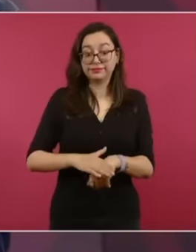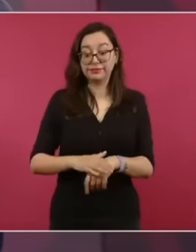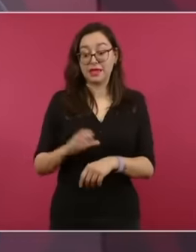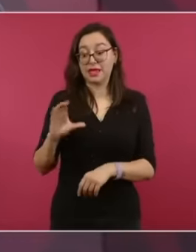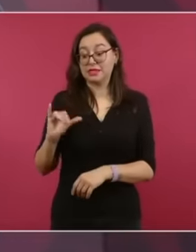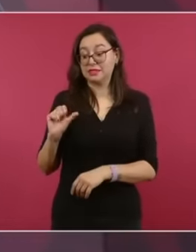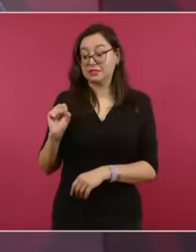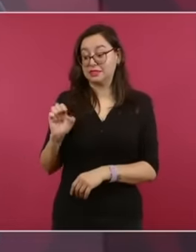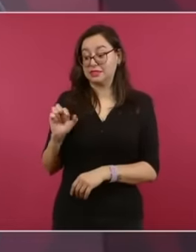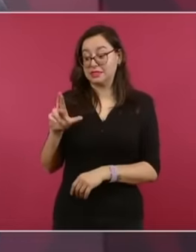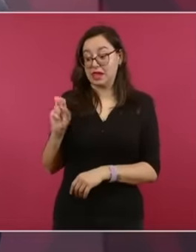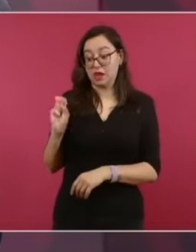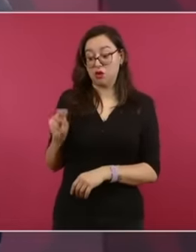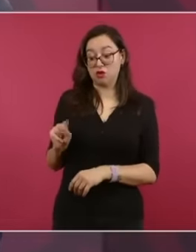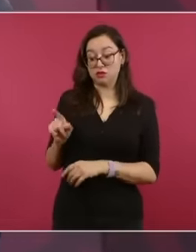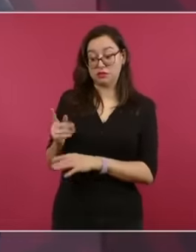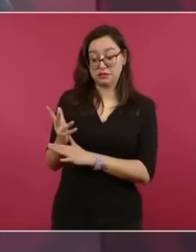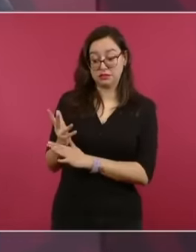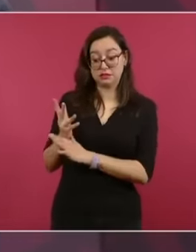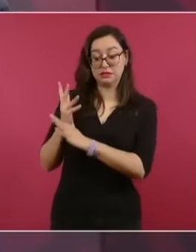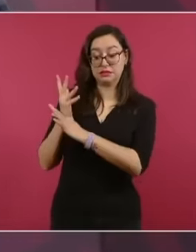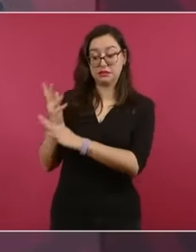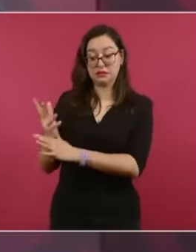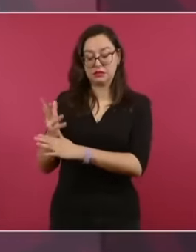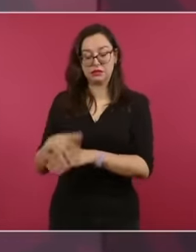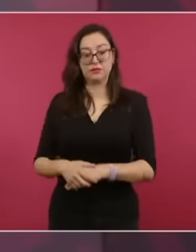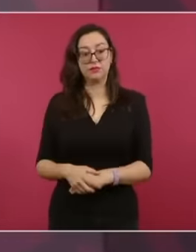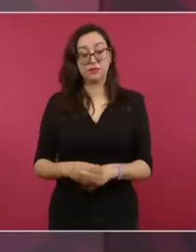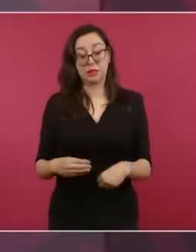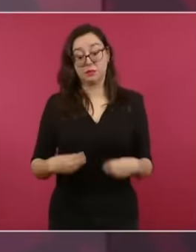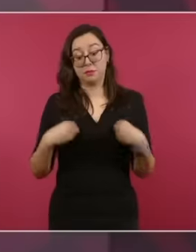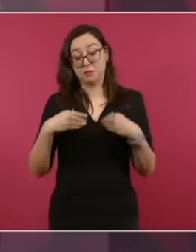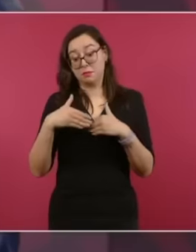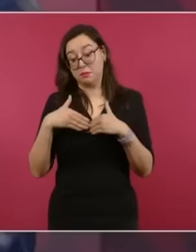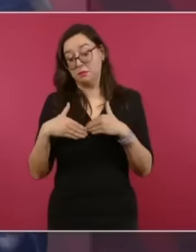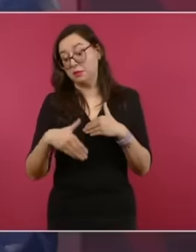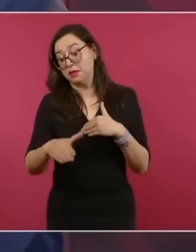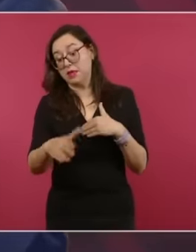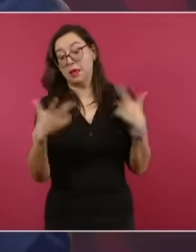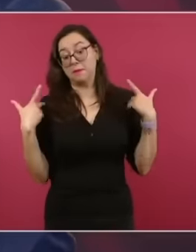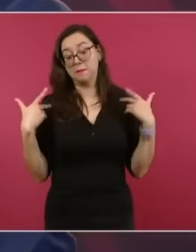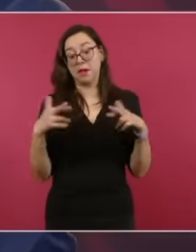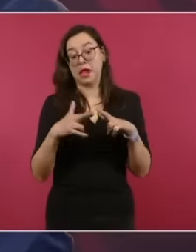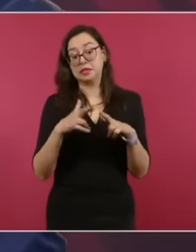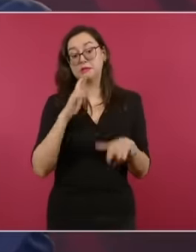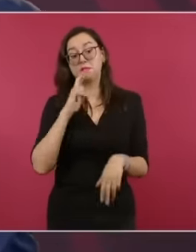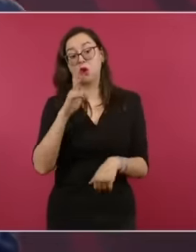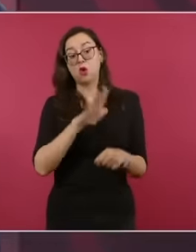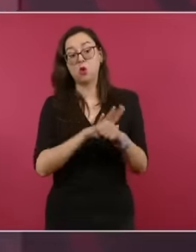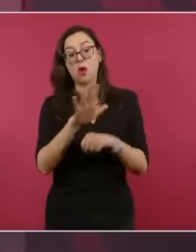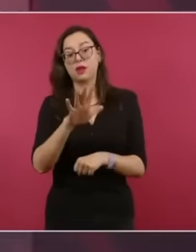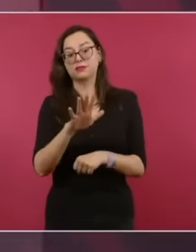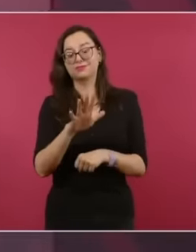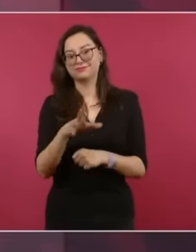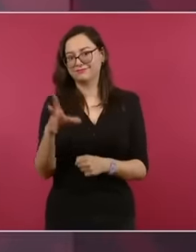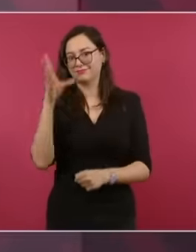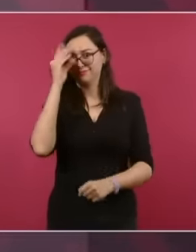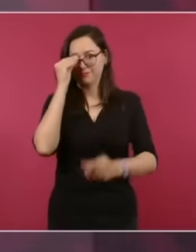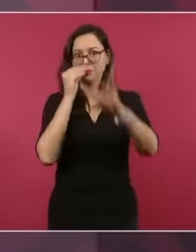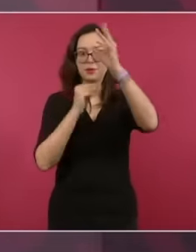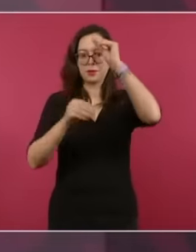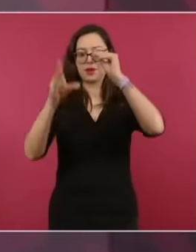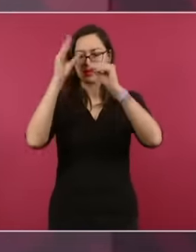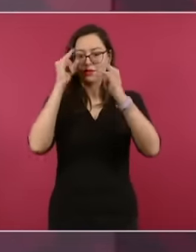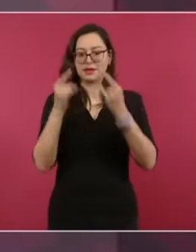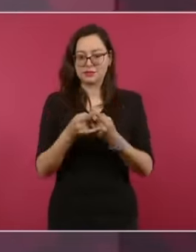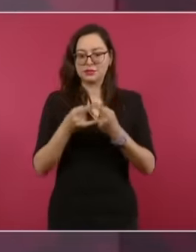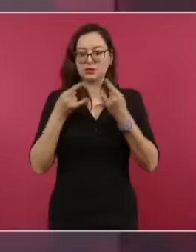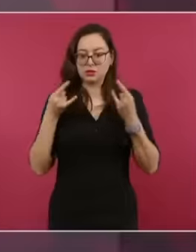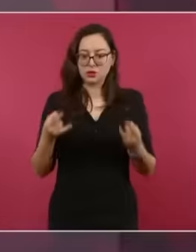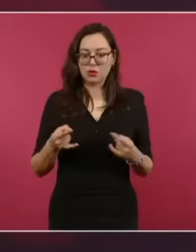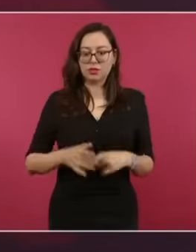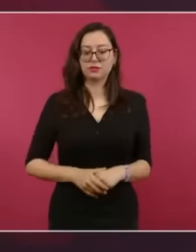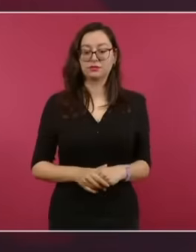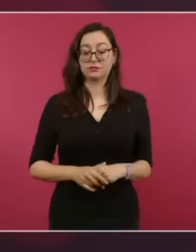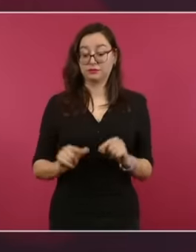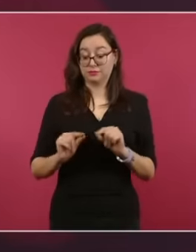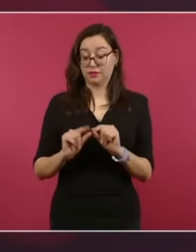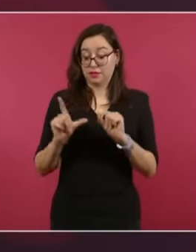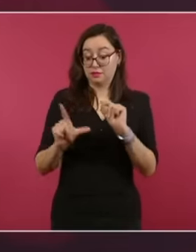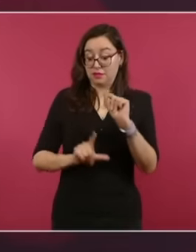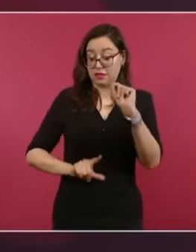the teacher of life. In the case of the history of Mexico, we can say that the history of Mexico is